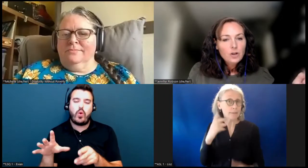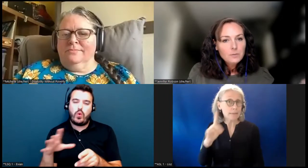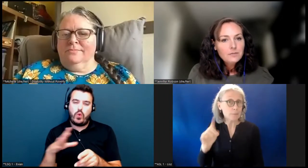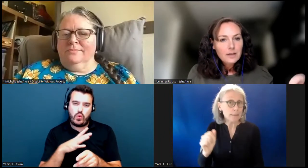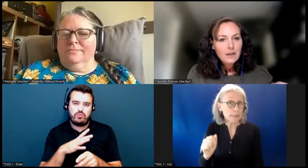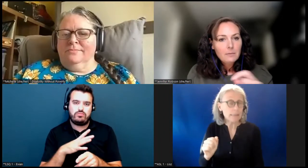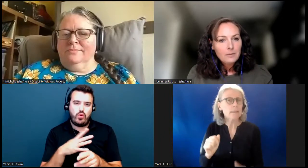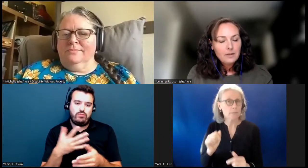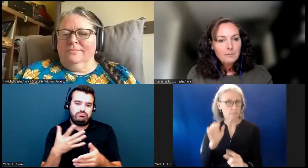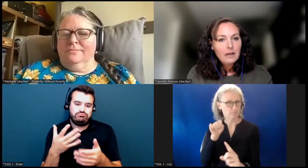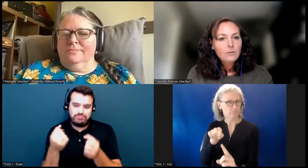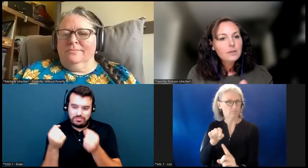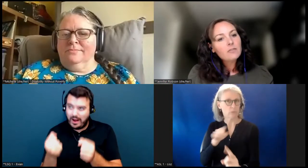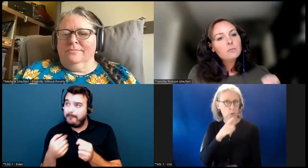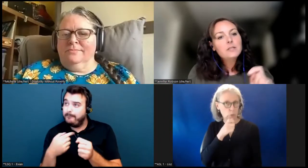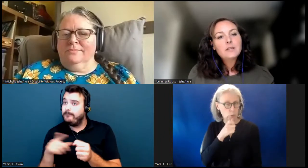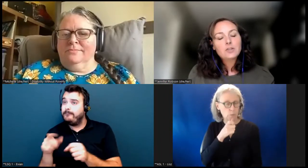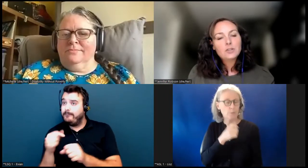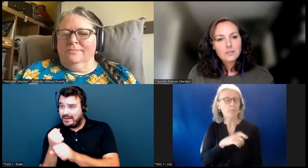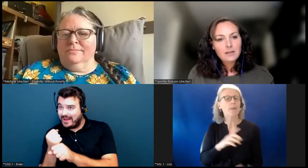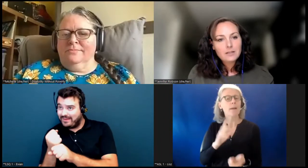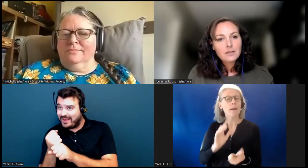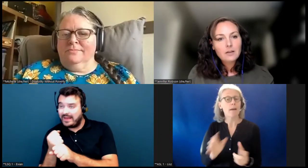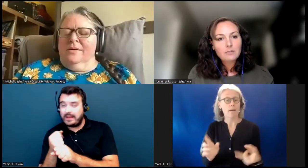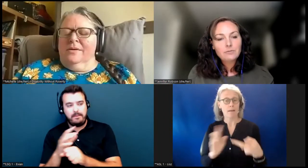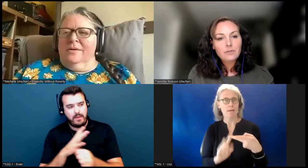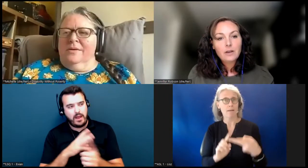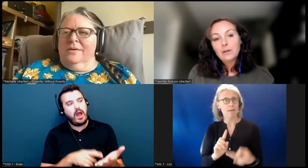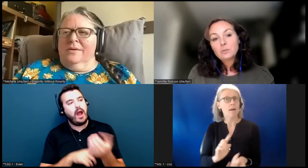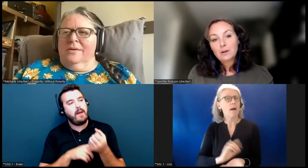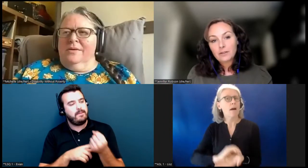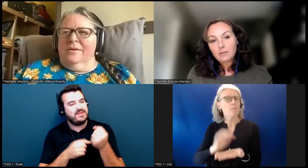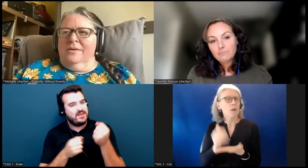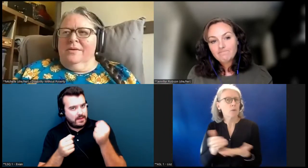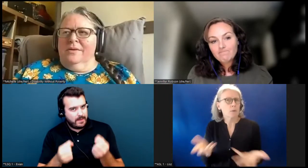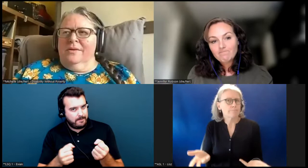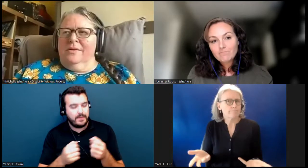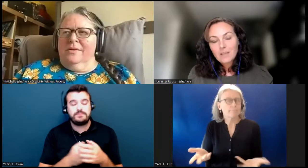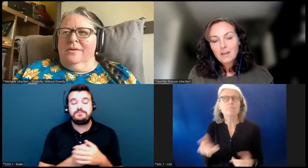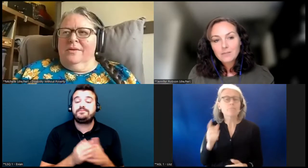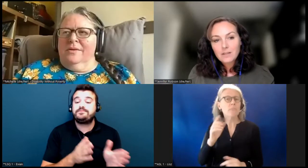IN TERMS OF THINKING ABOUT THE AMOUNT, THE GOVERNMENT SAID ITSELF A BENCHMARK SAYING